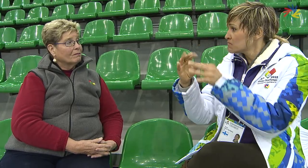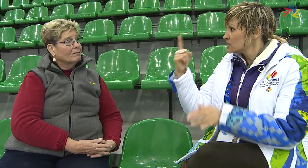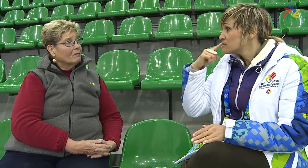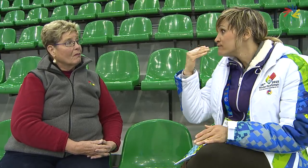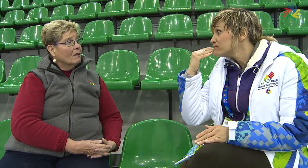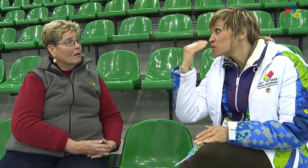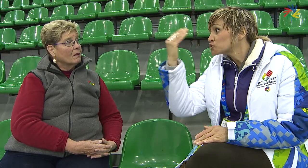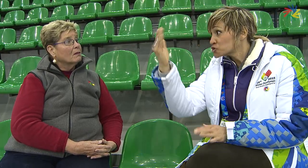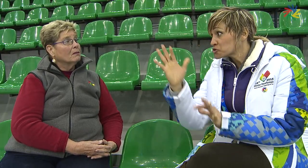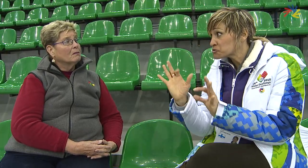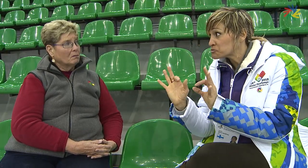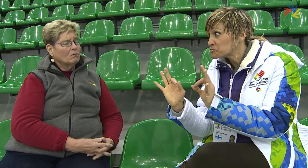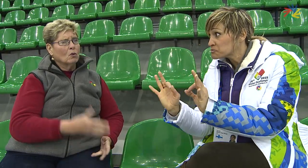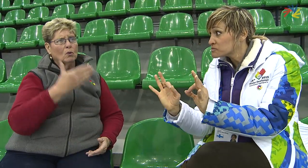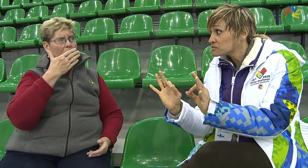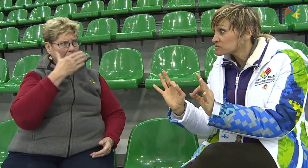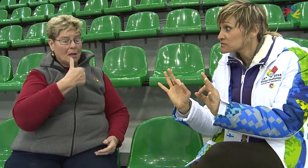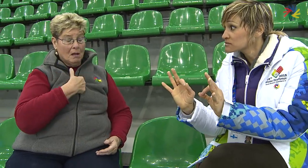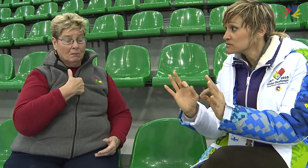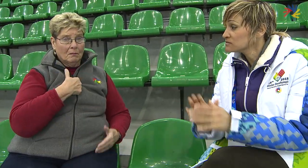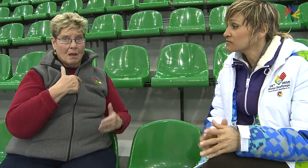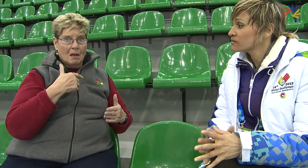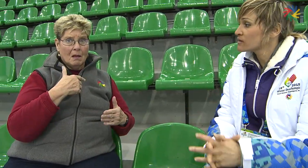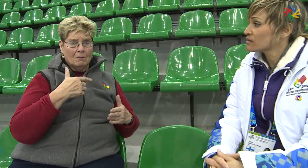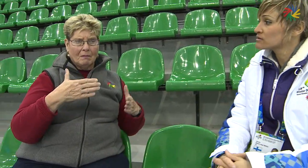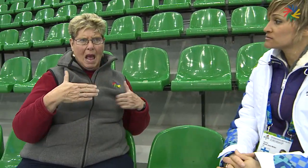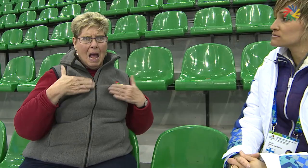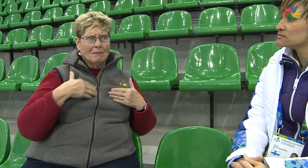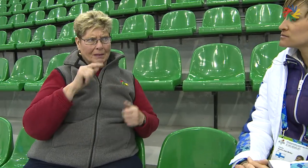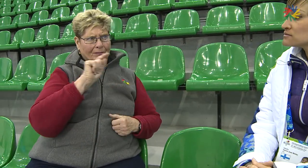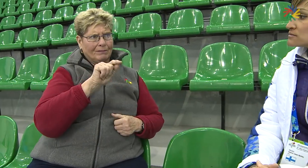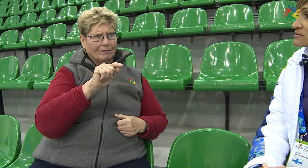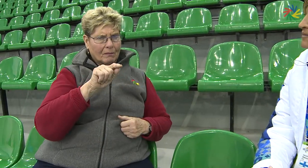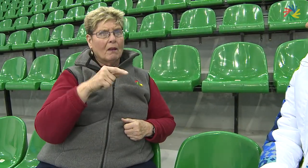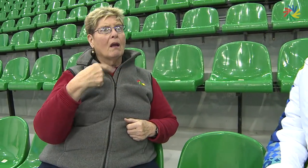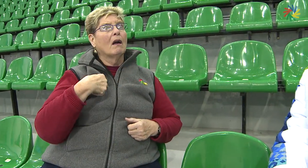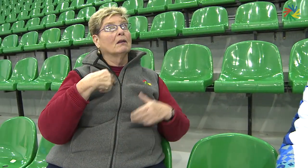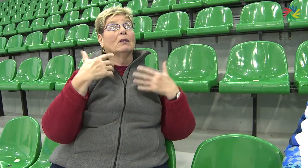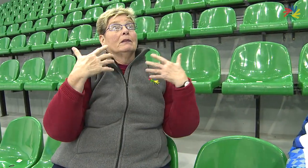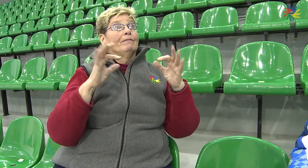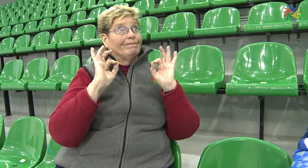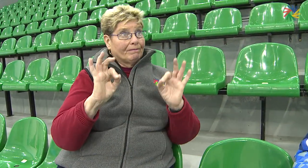his efforts will prove successful in the future? I’m really happy about this. I approve of